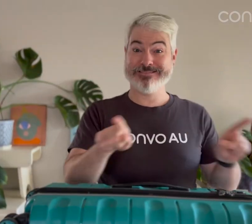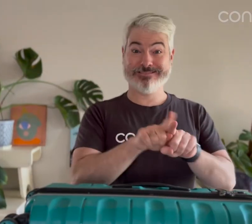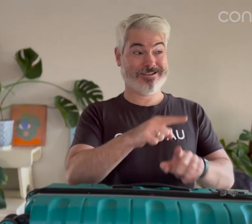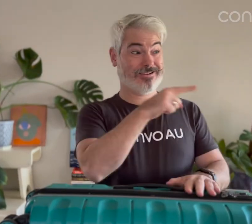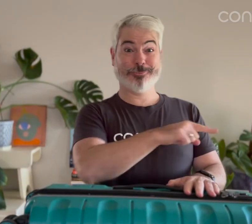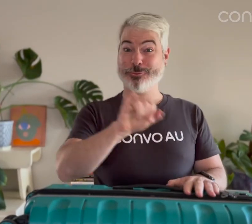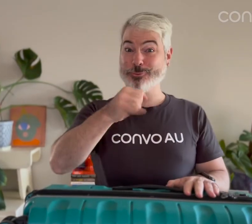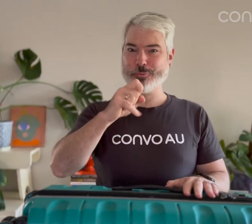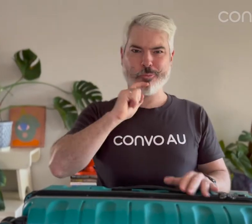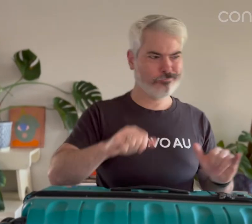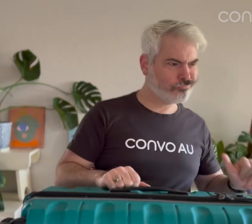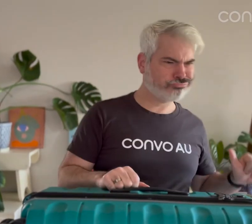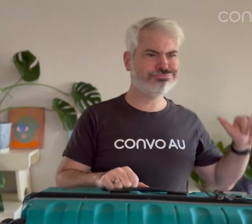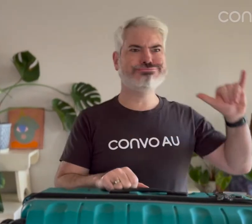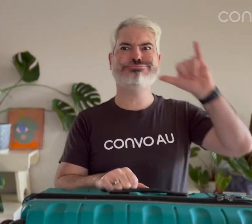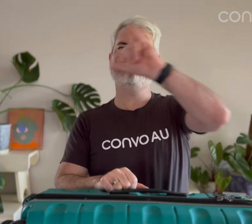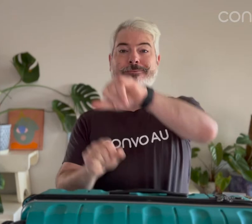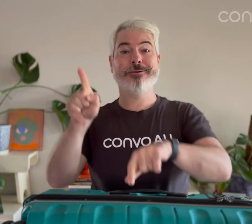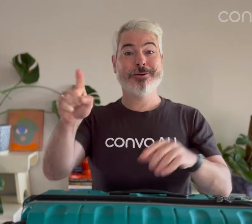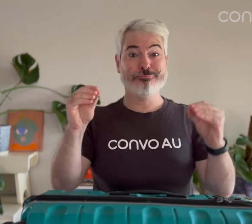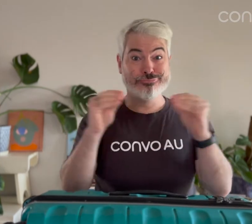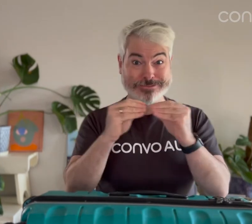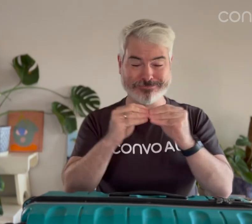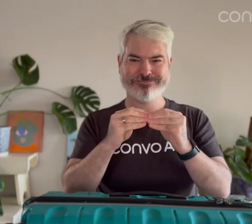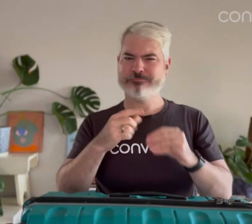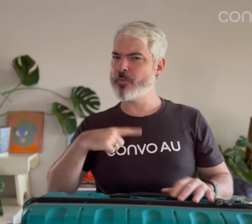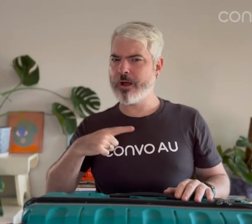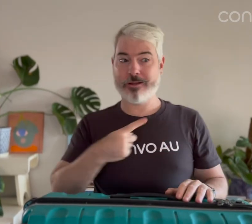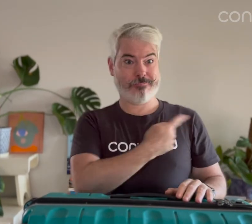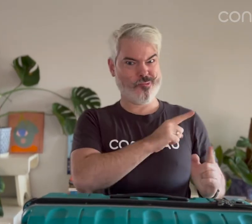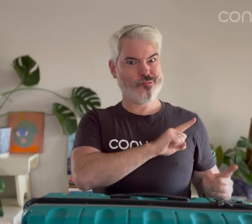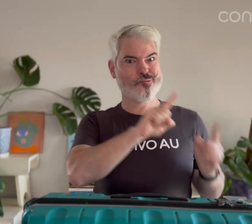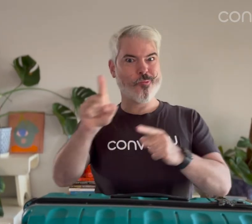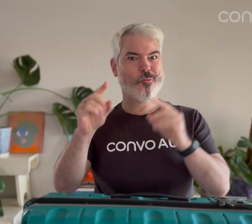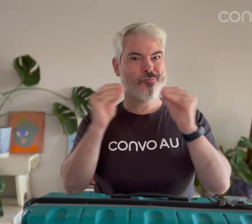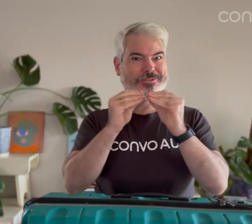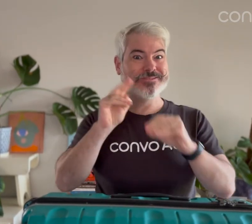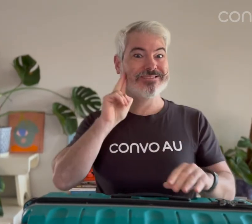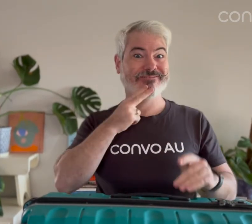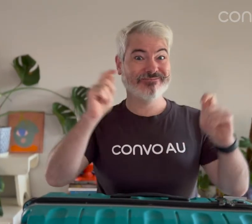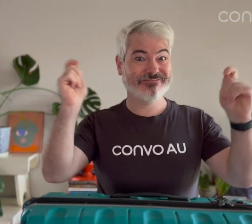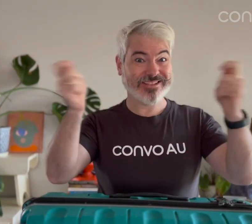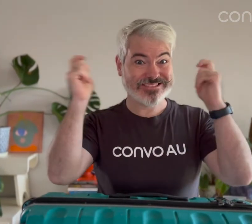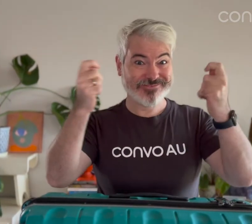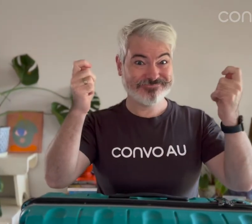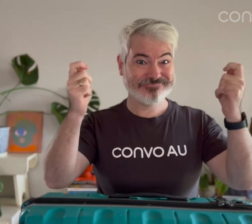Same as Joshua, he will be flying to Brisbane to join me at the Brisbane Deaf Festival!